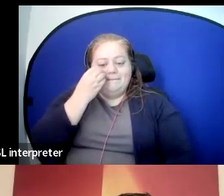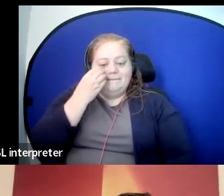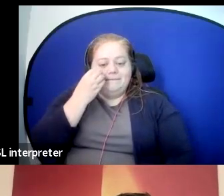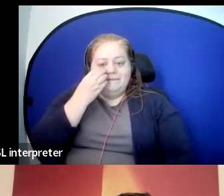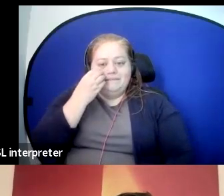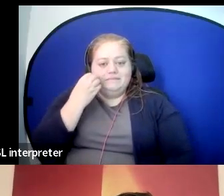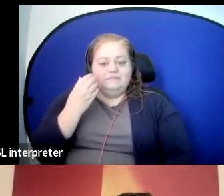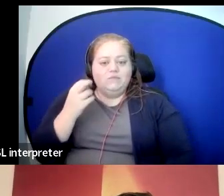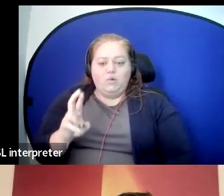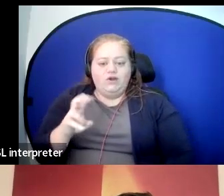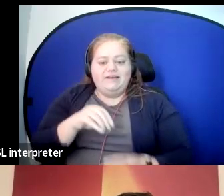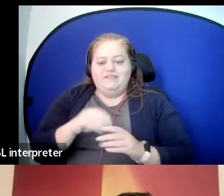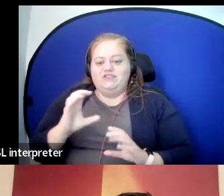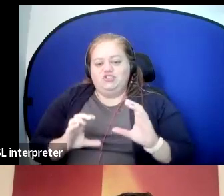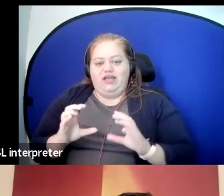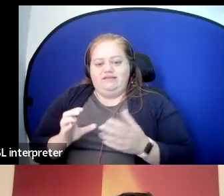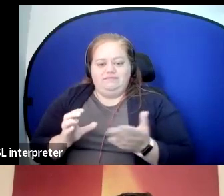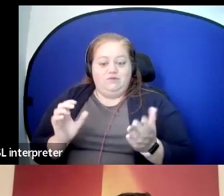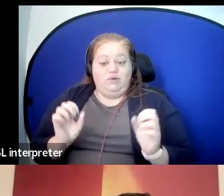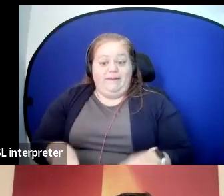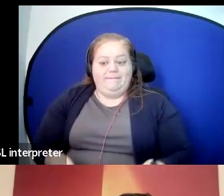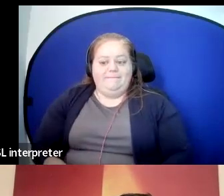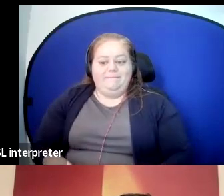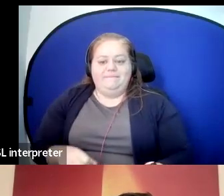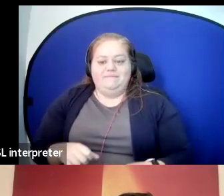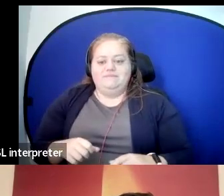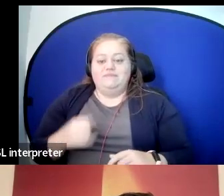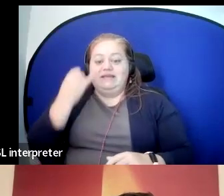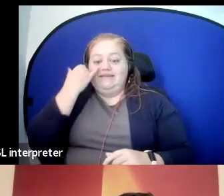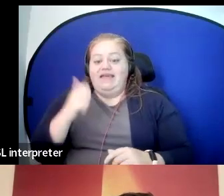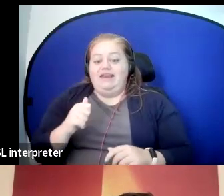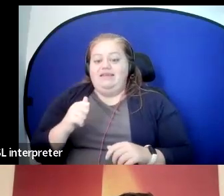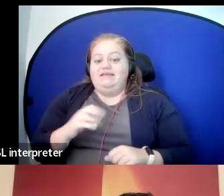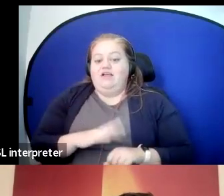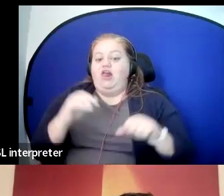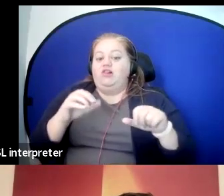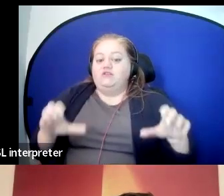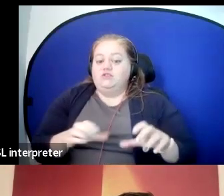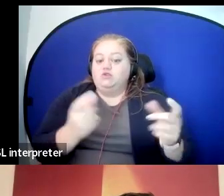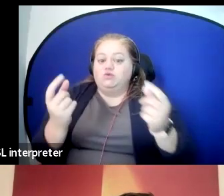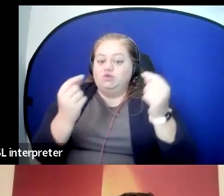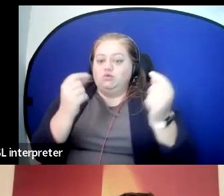or into the chat, you can do that. But yes, if you have any calls to action, please let us know.